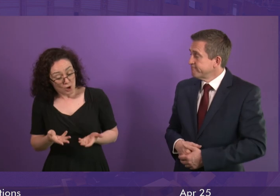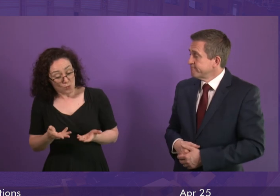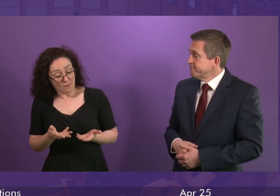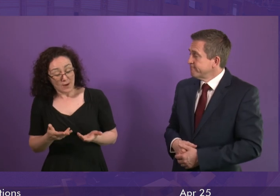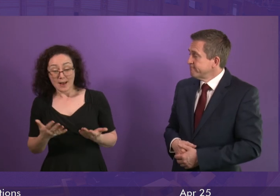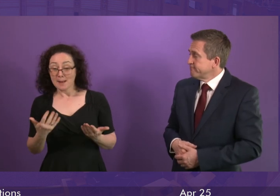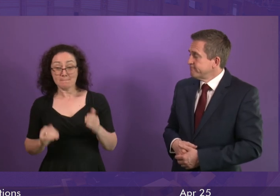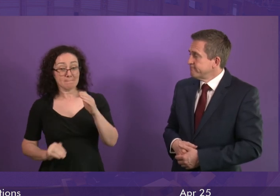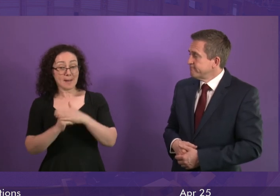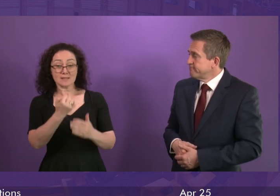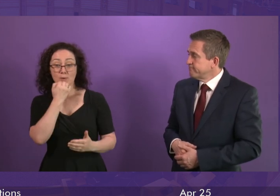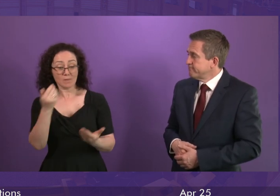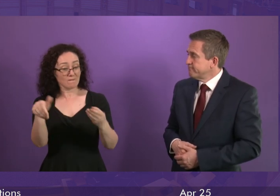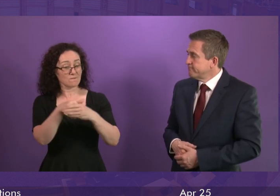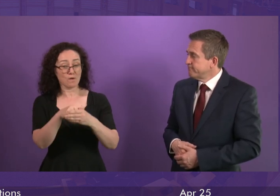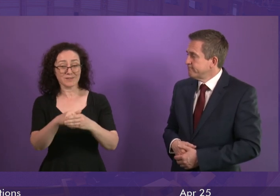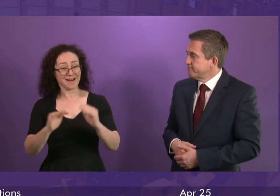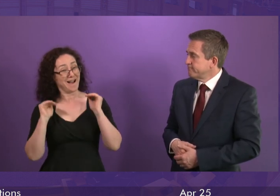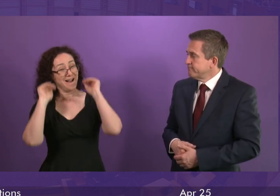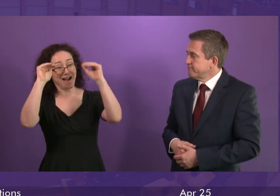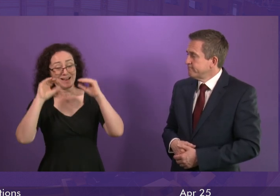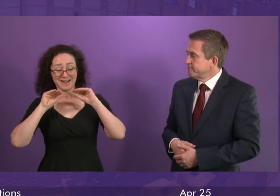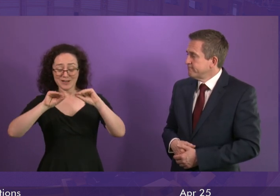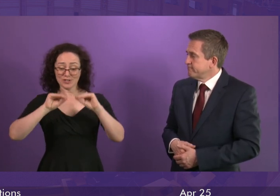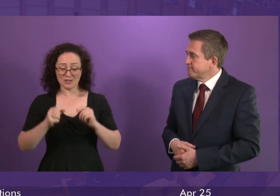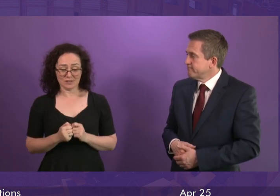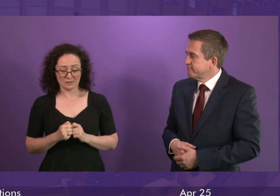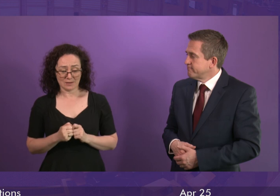of school leavers in higher education. The number of school leavers from the most deprived